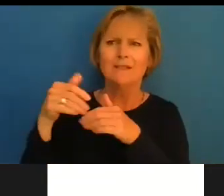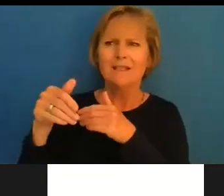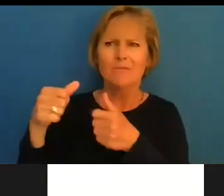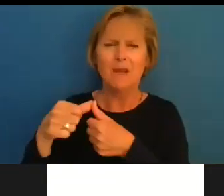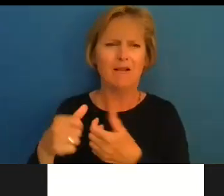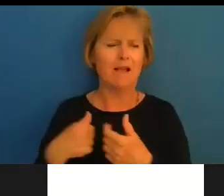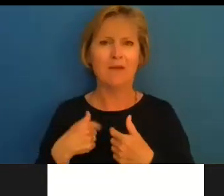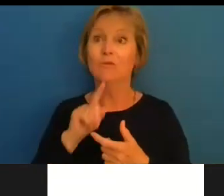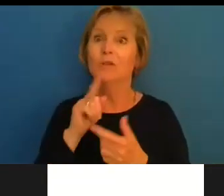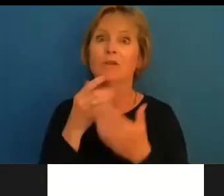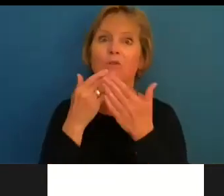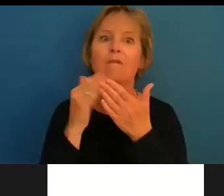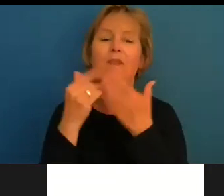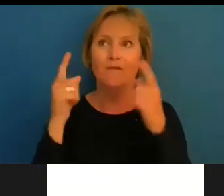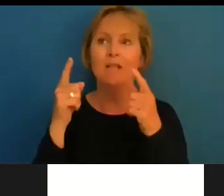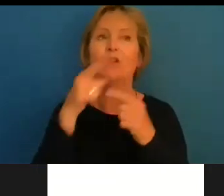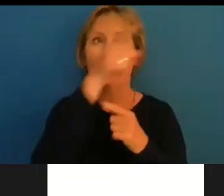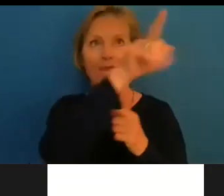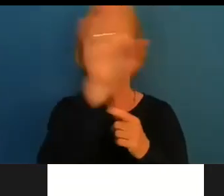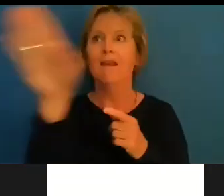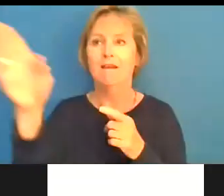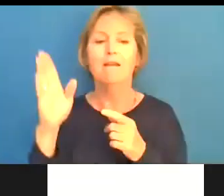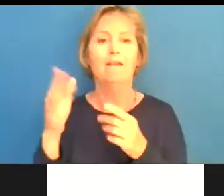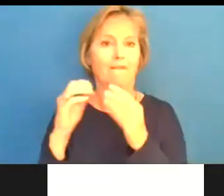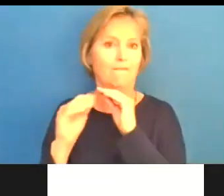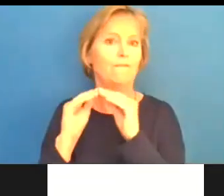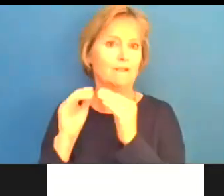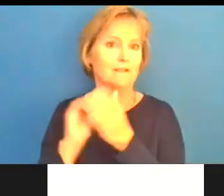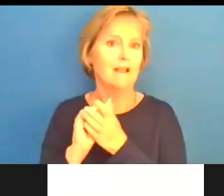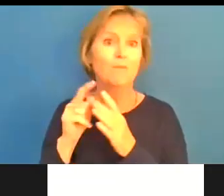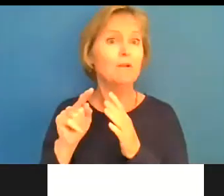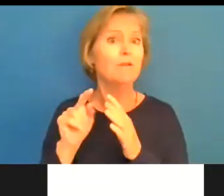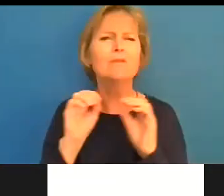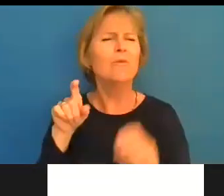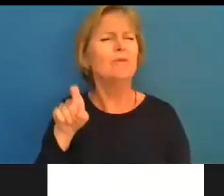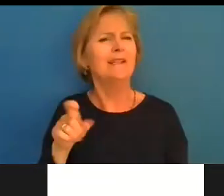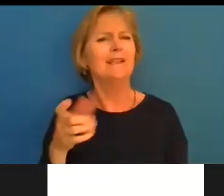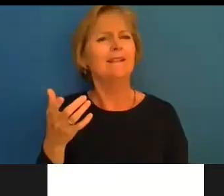I was very grateful that eventually they remedied the situation, but apparently there was a need to remedy,